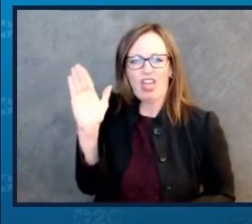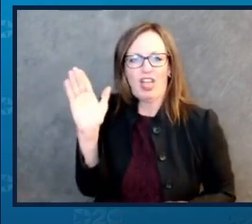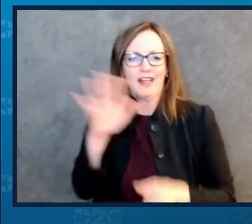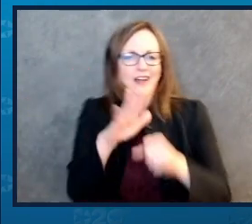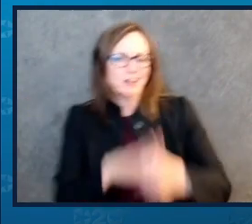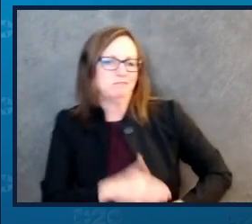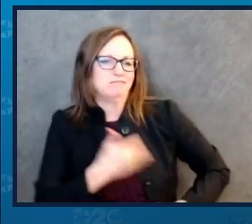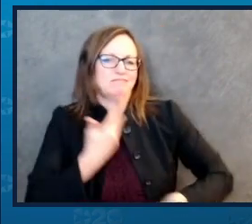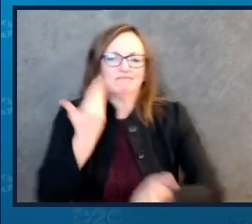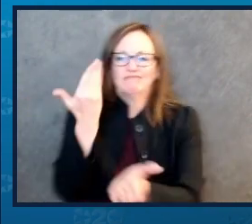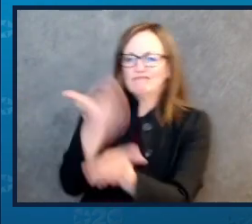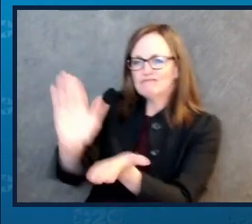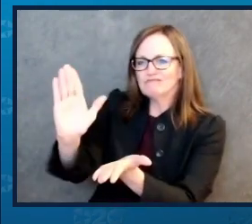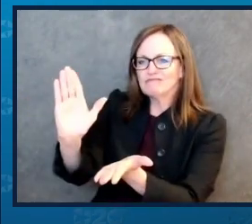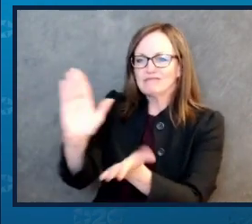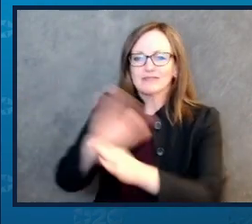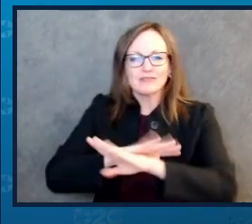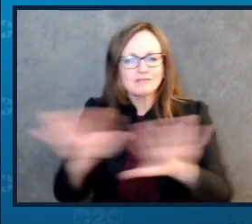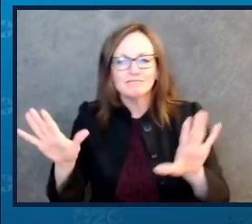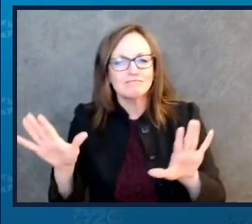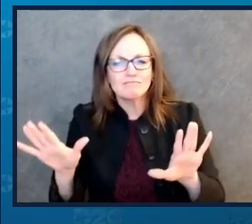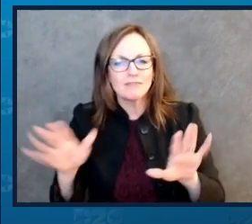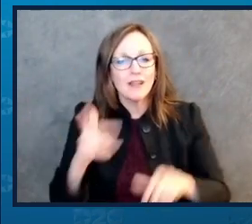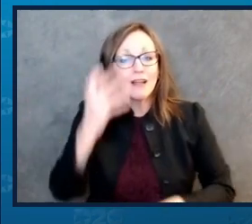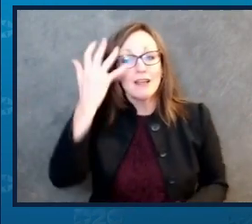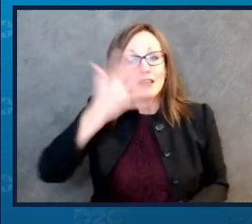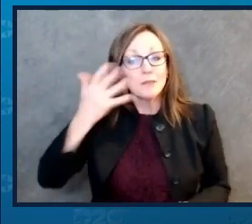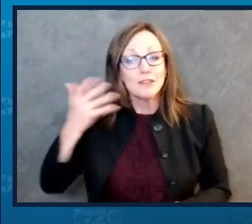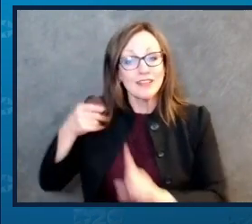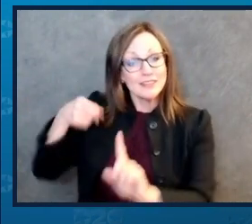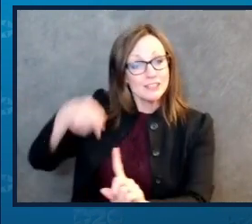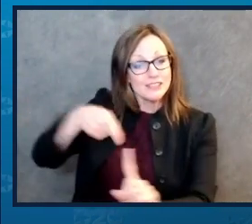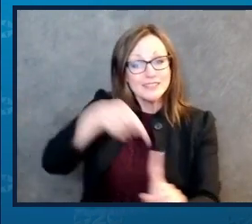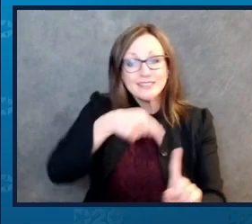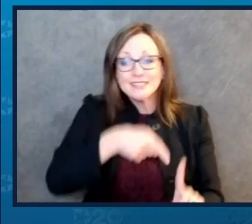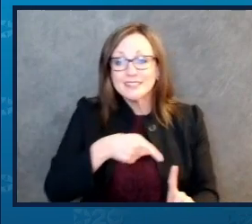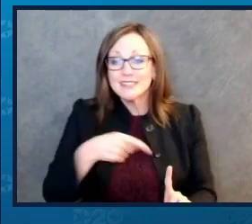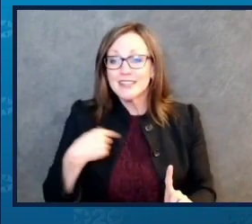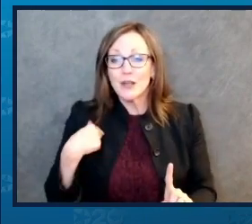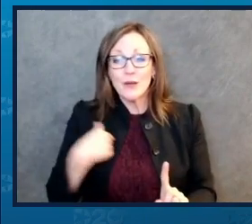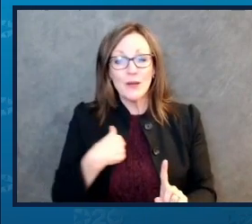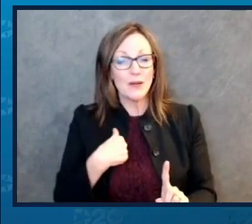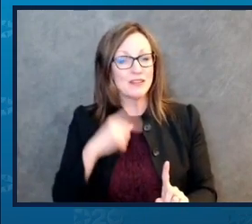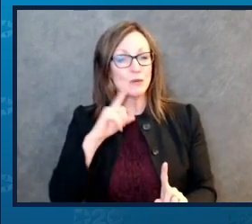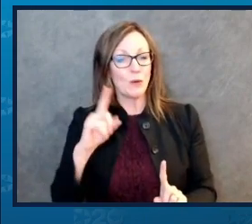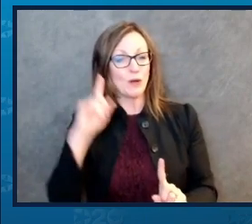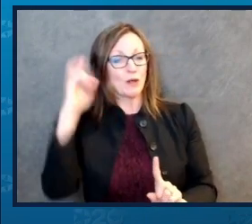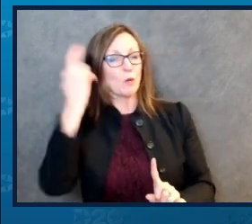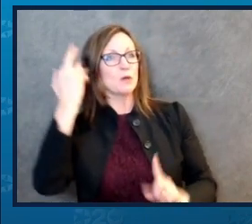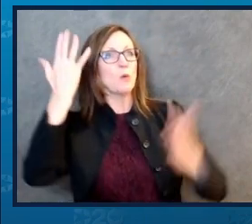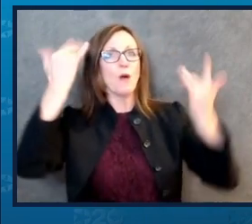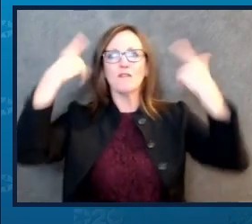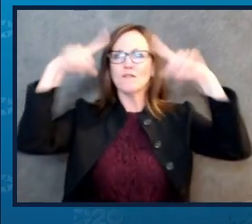AMERICA.